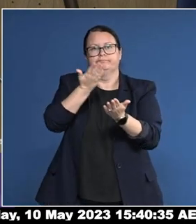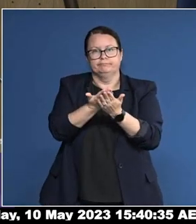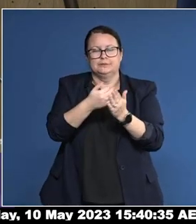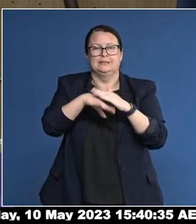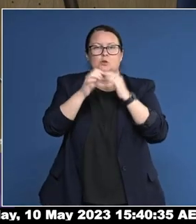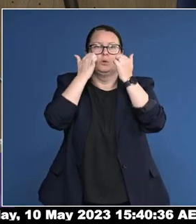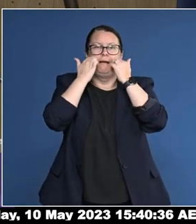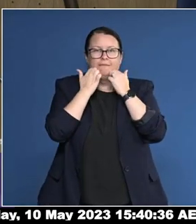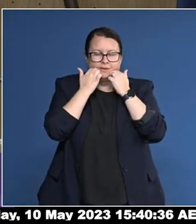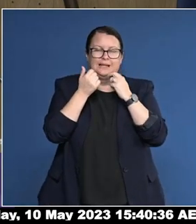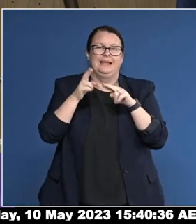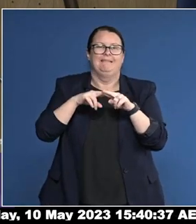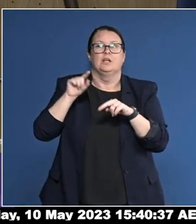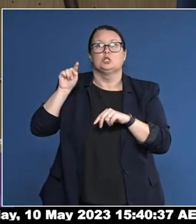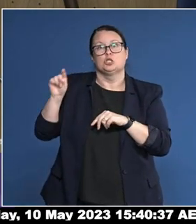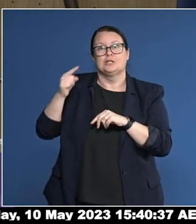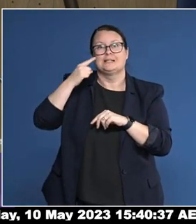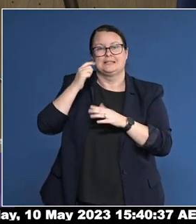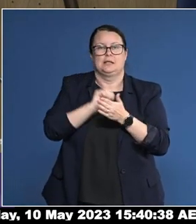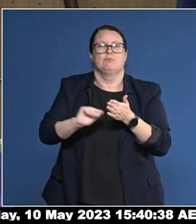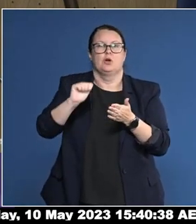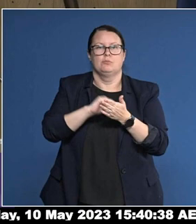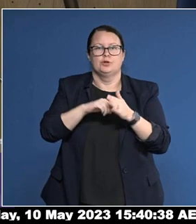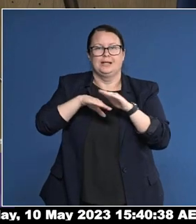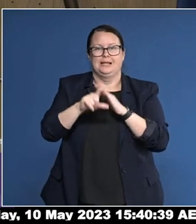appropriate in chambers by Tuesday, 30 May 2023.